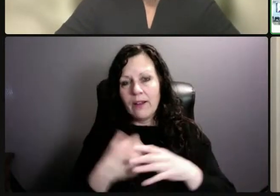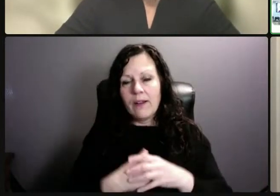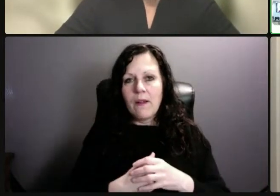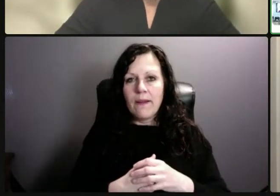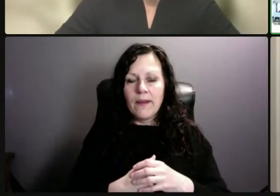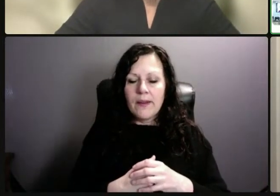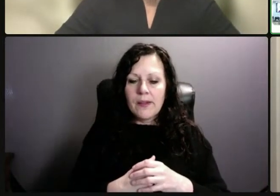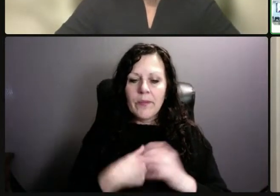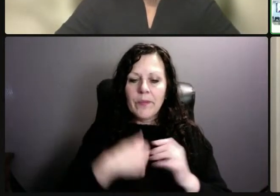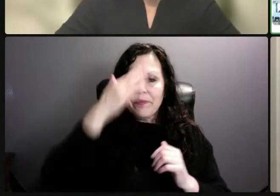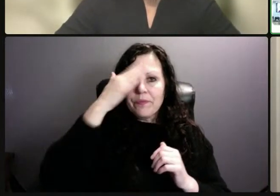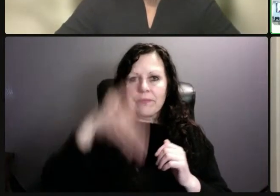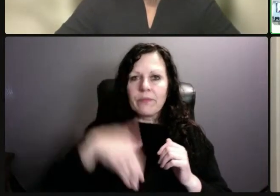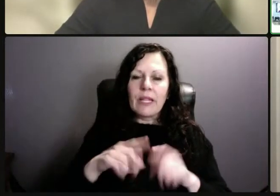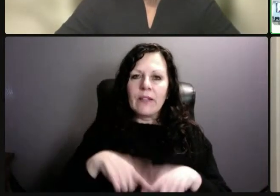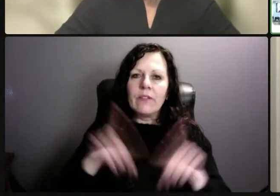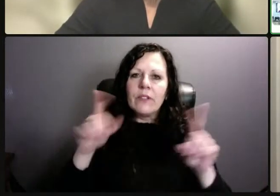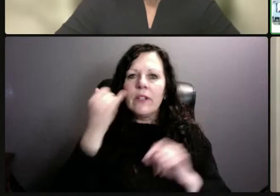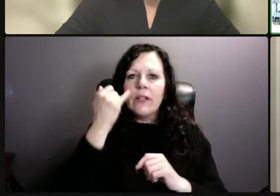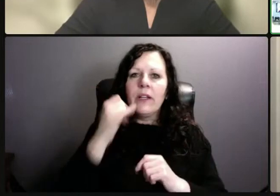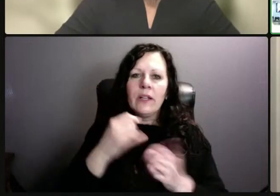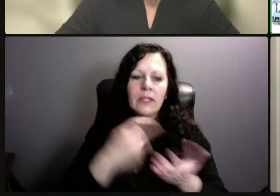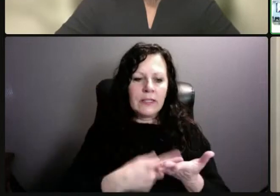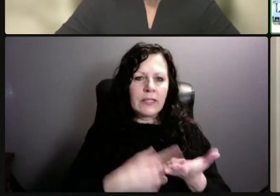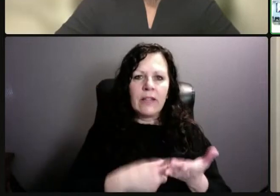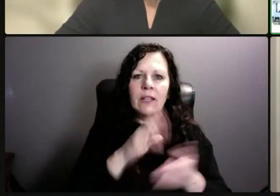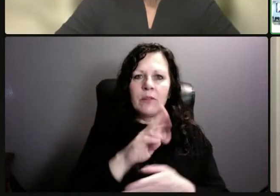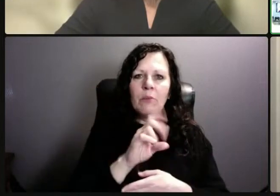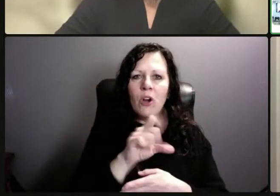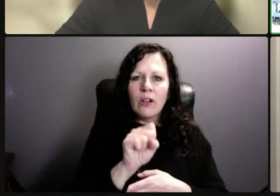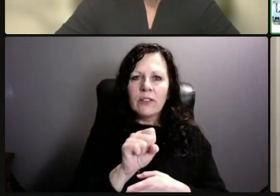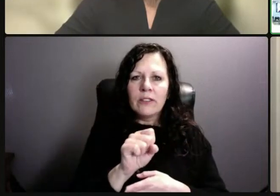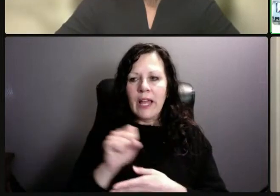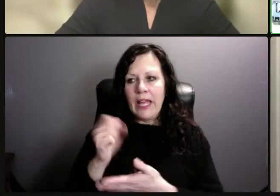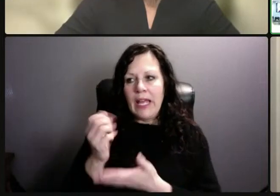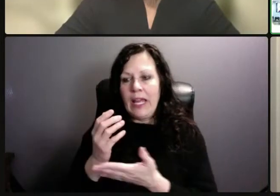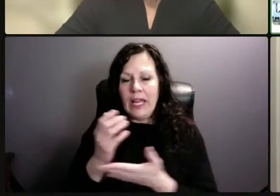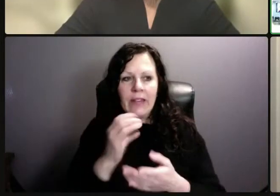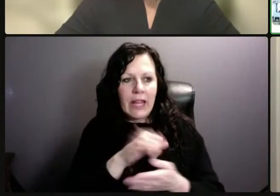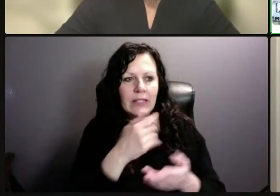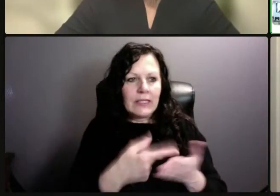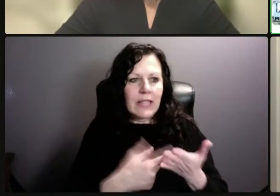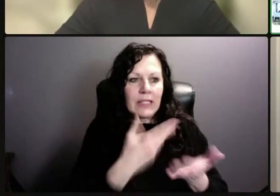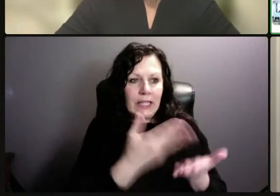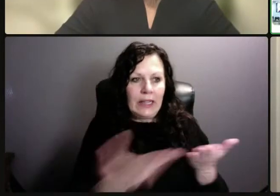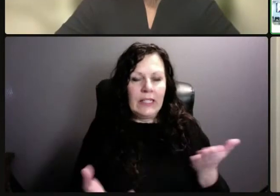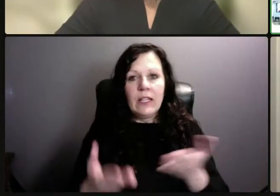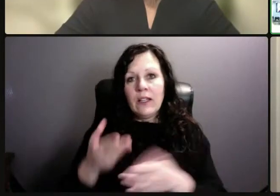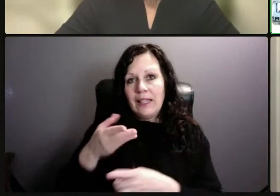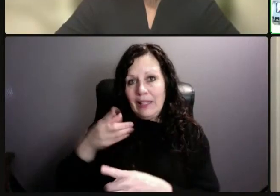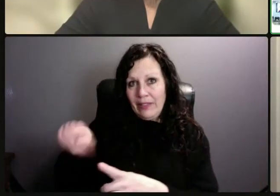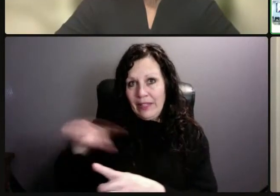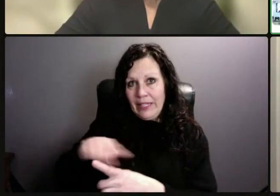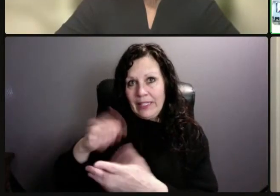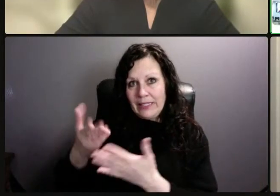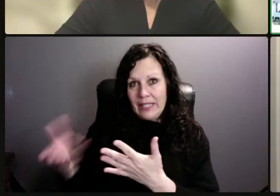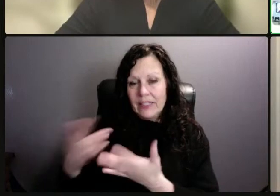INTERESTING TO HEAR PEOPLE'S FEEDBACK. I KNOW THAT YOU KNOW, IT'S VERY